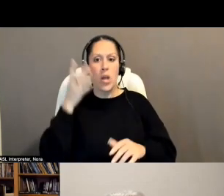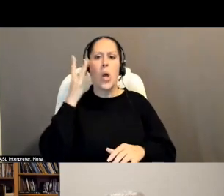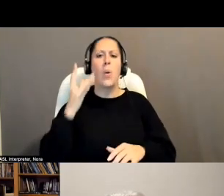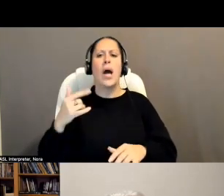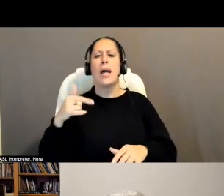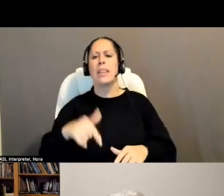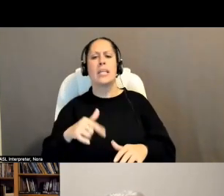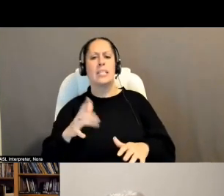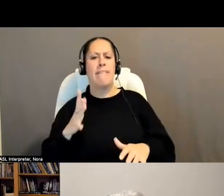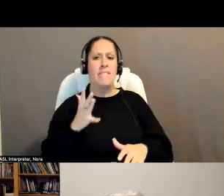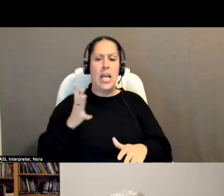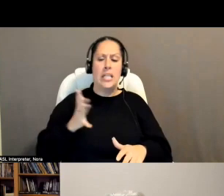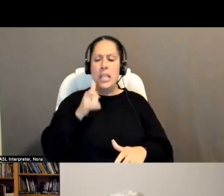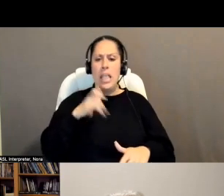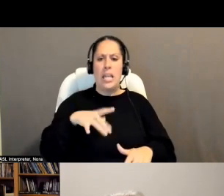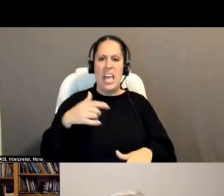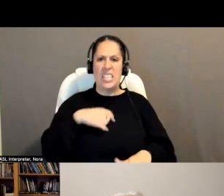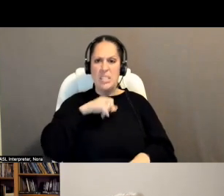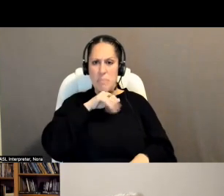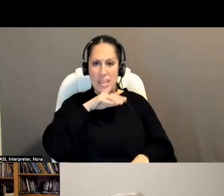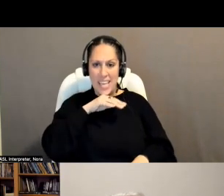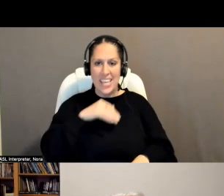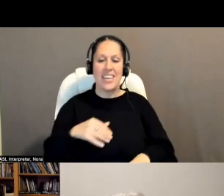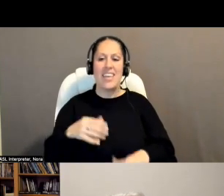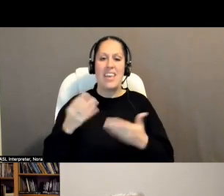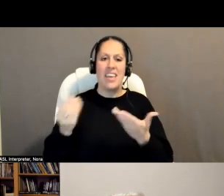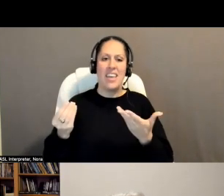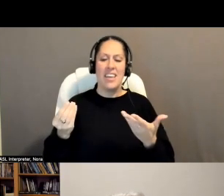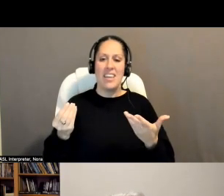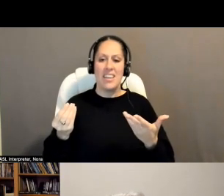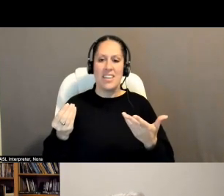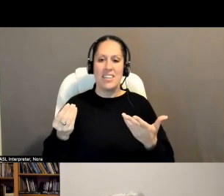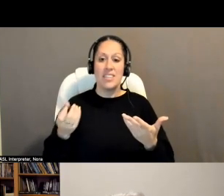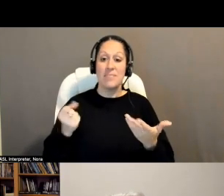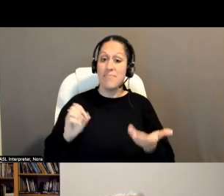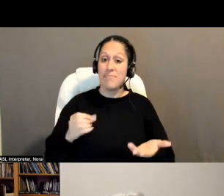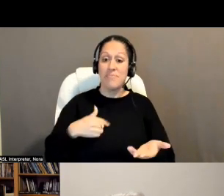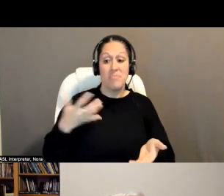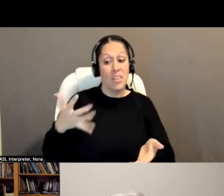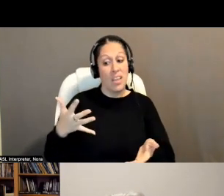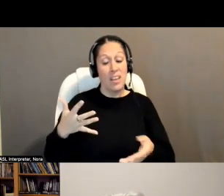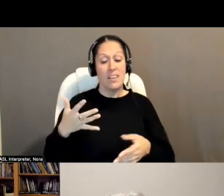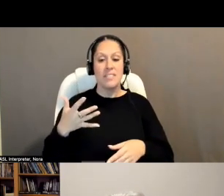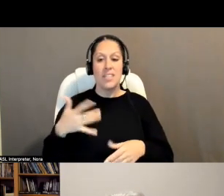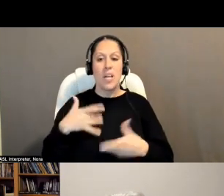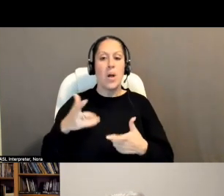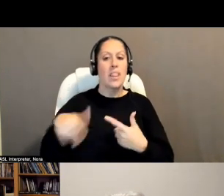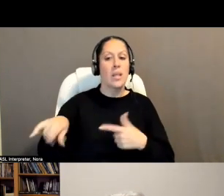very fancy lady has a pig. Um, so I kind of got to, like, I wanted them all to feel like